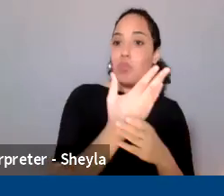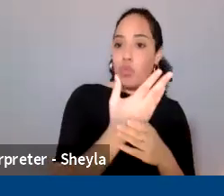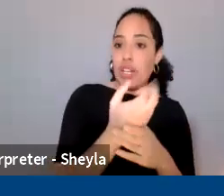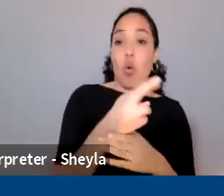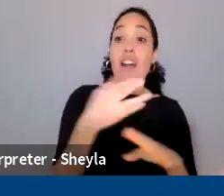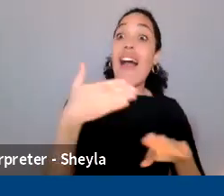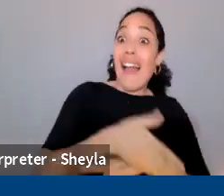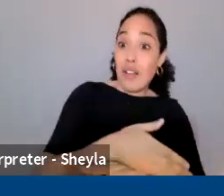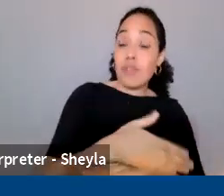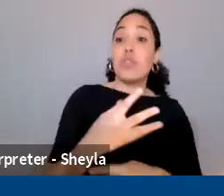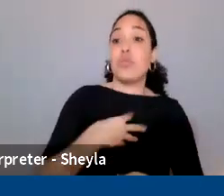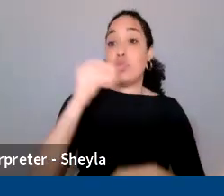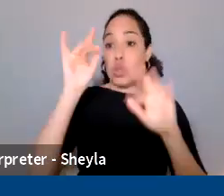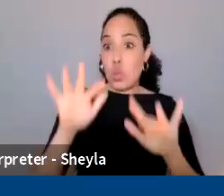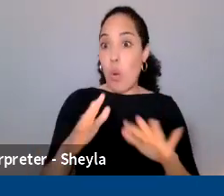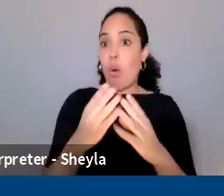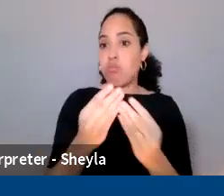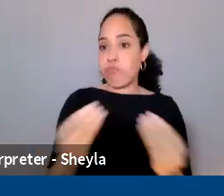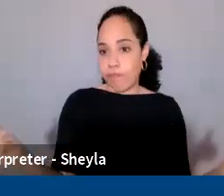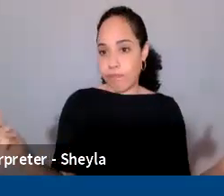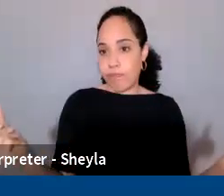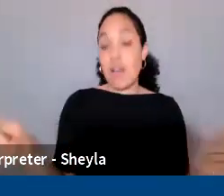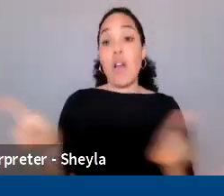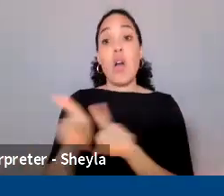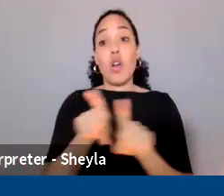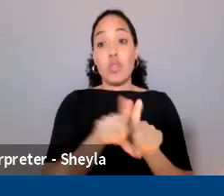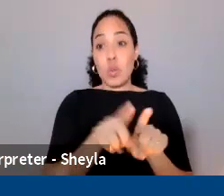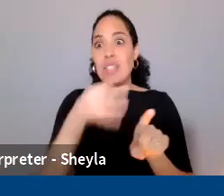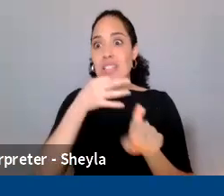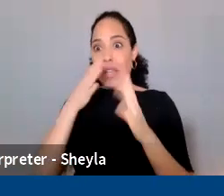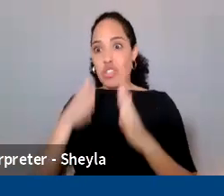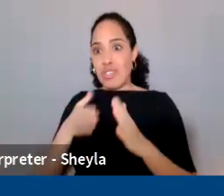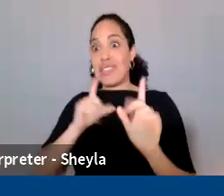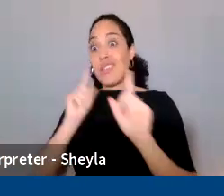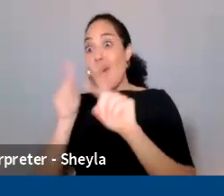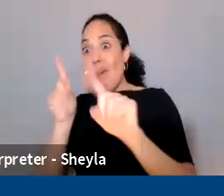as um specialists getting back out there in some of those areas that were covered with snow that